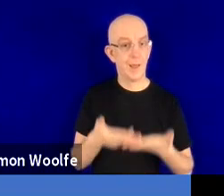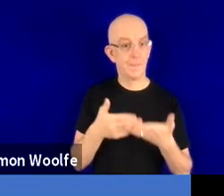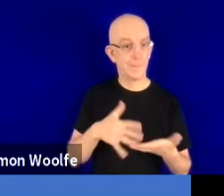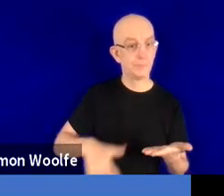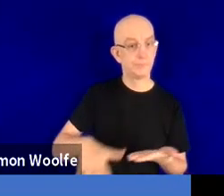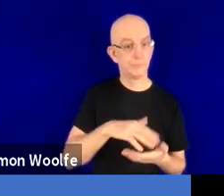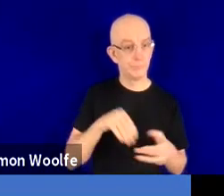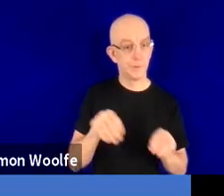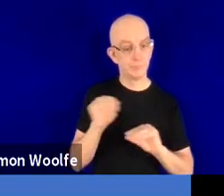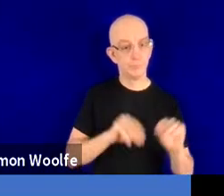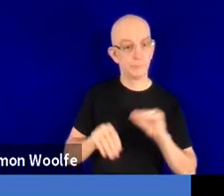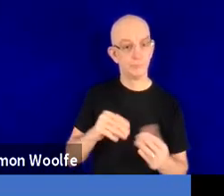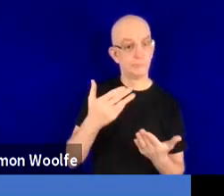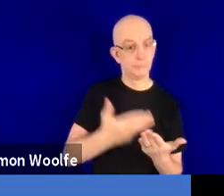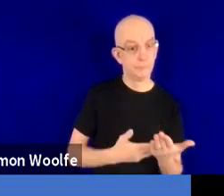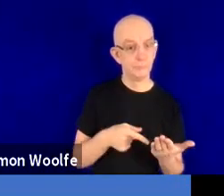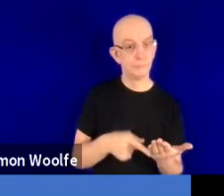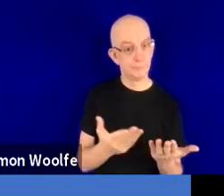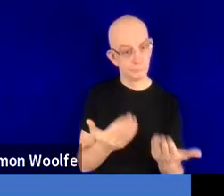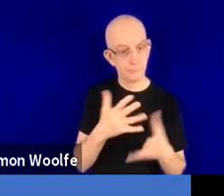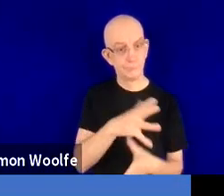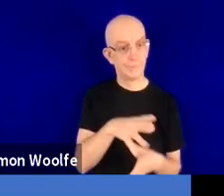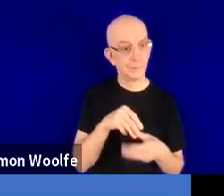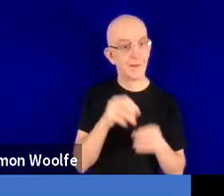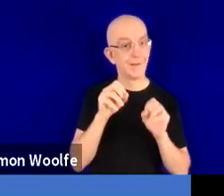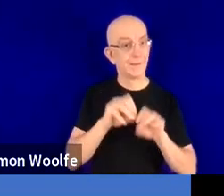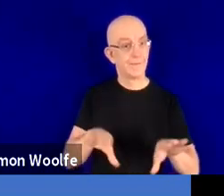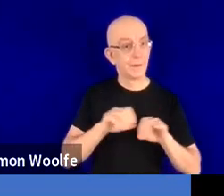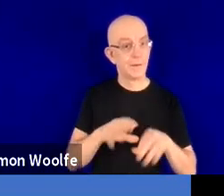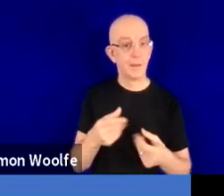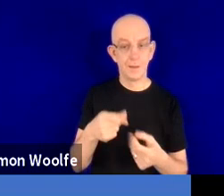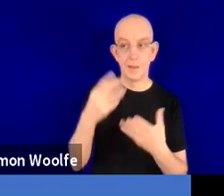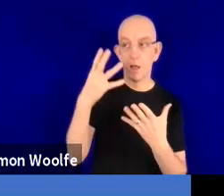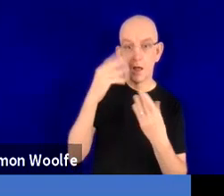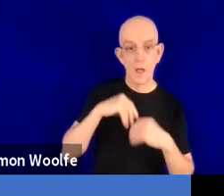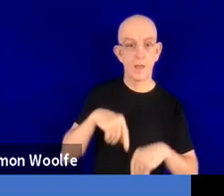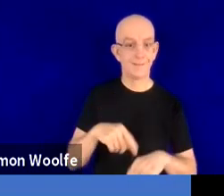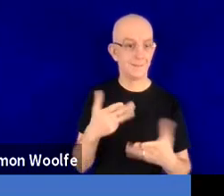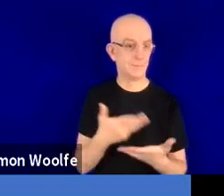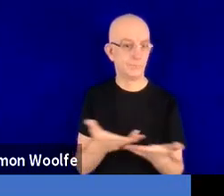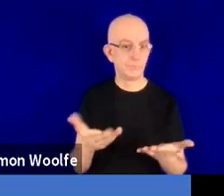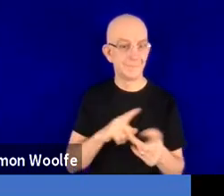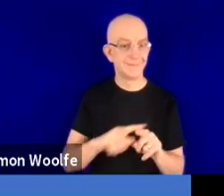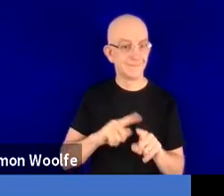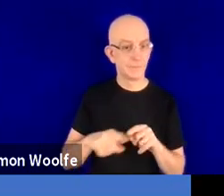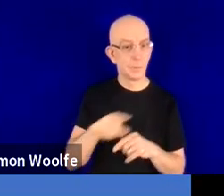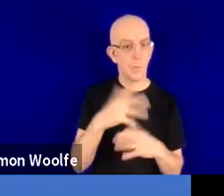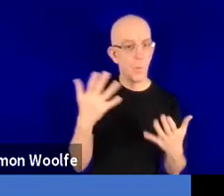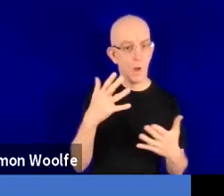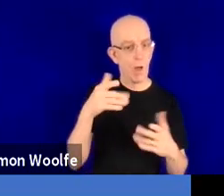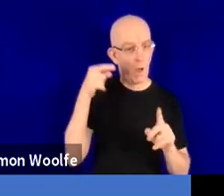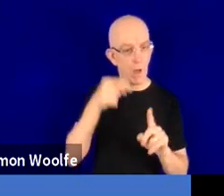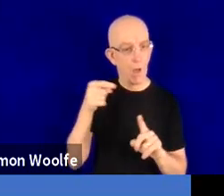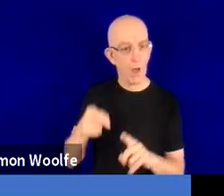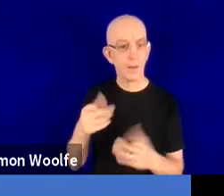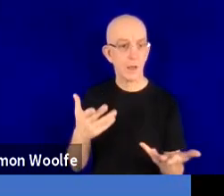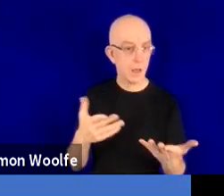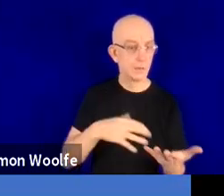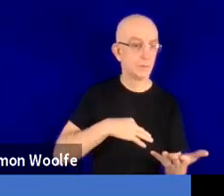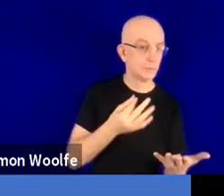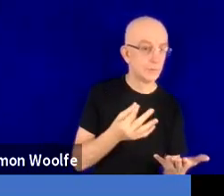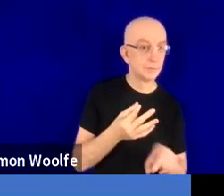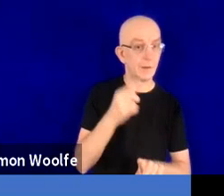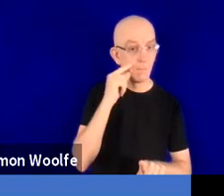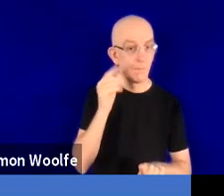And you will find in this document, the best, I would say, available practices, or at least example of interesting practices